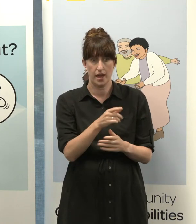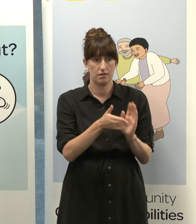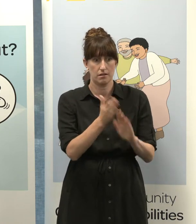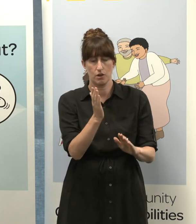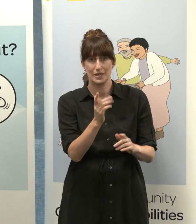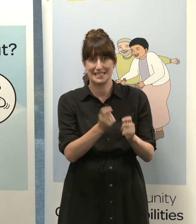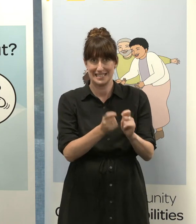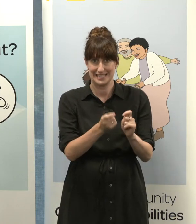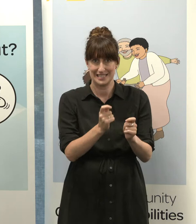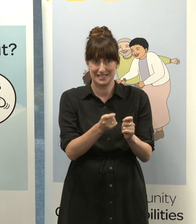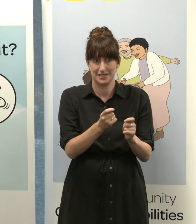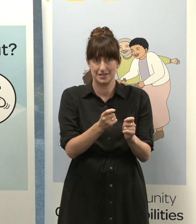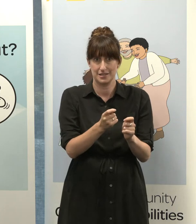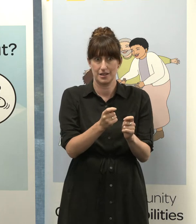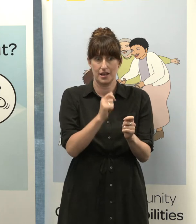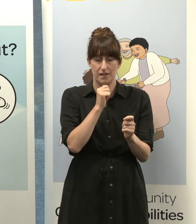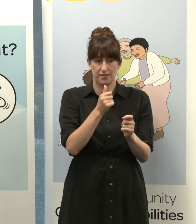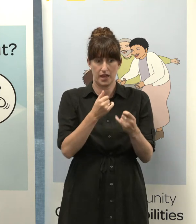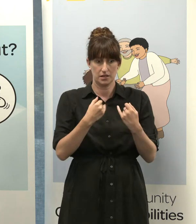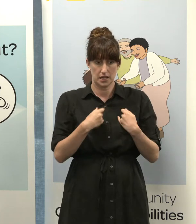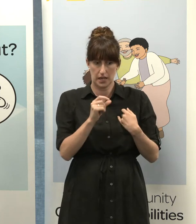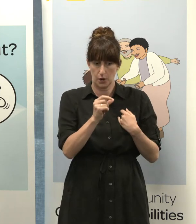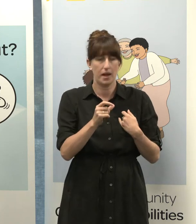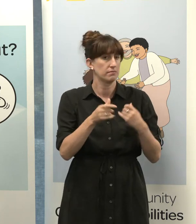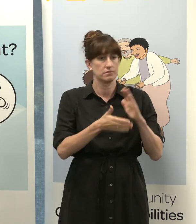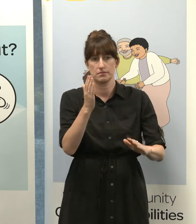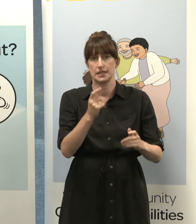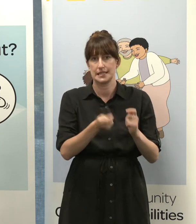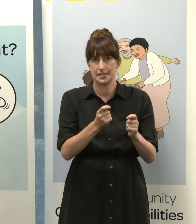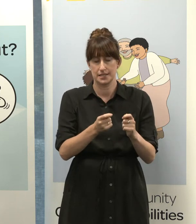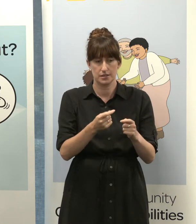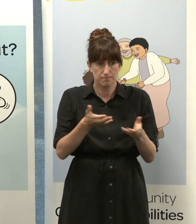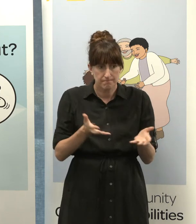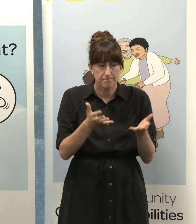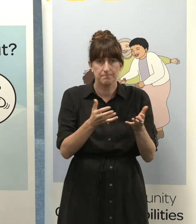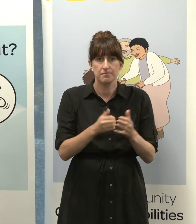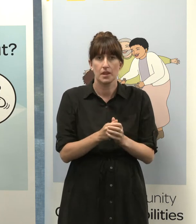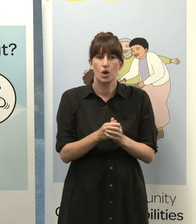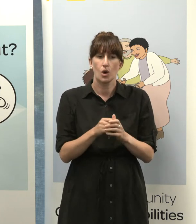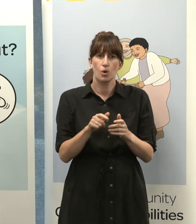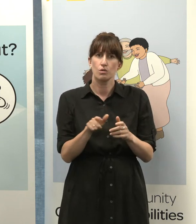I have asked my patients who I am concerned about to make sure they test early so that I know